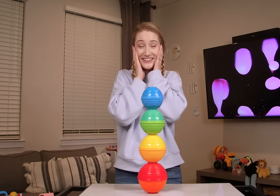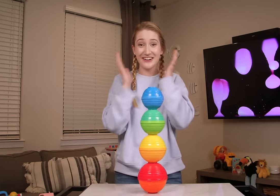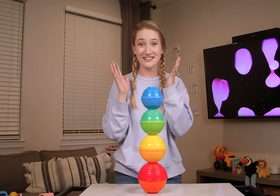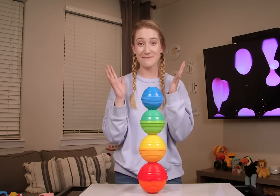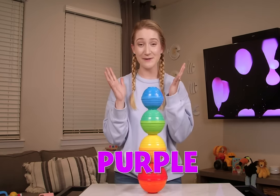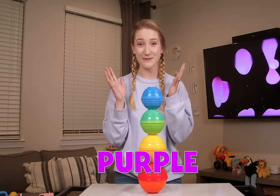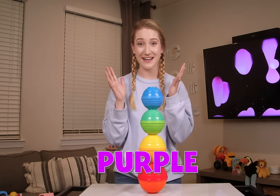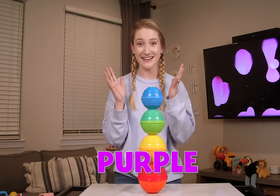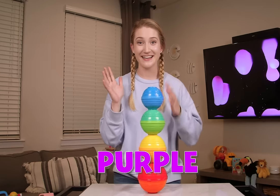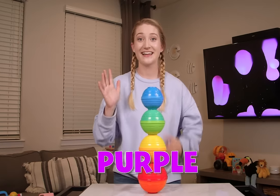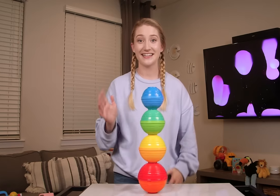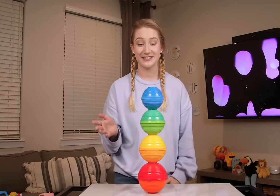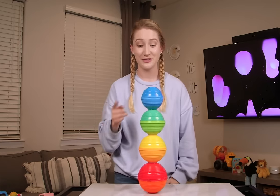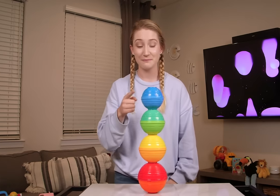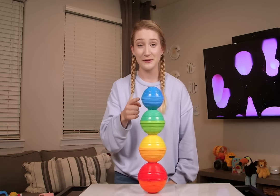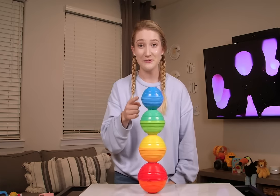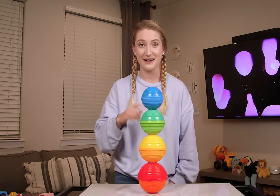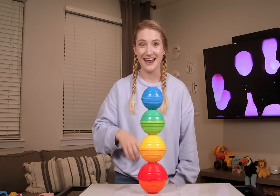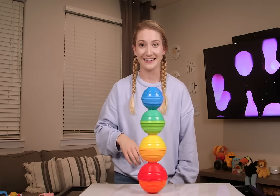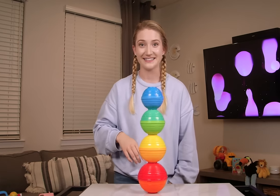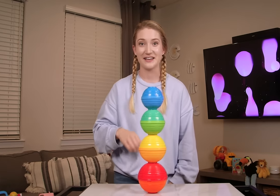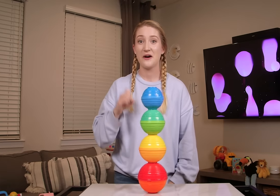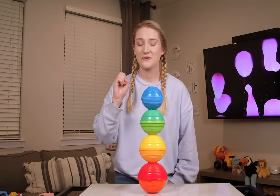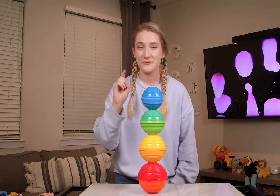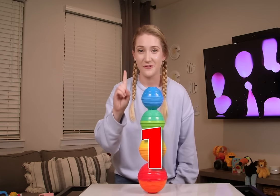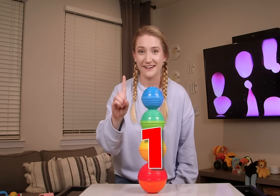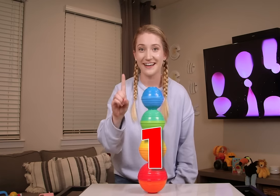There goes the purple one. Let's do the blue one next. One.